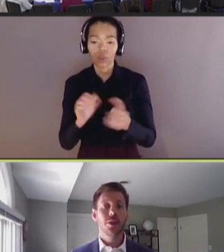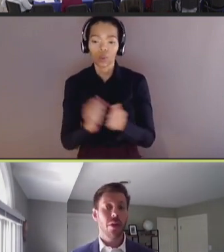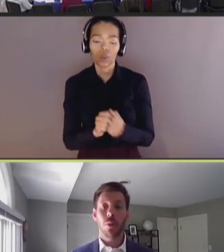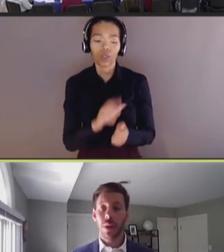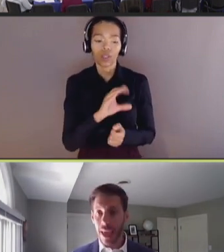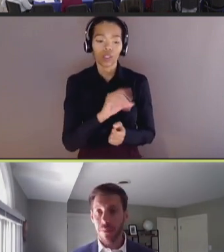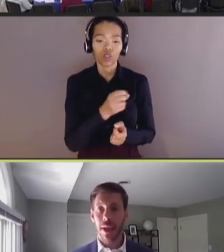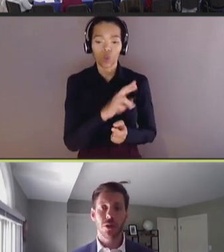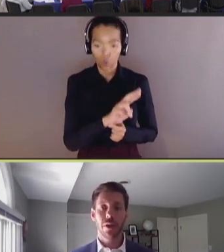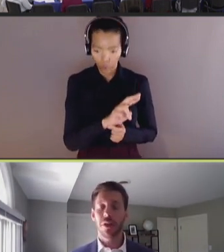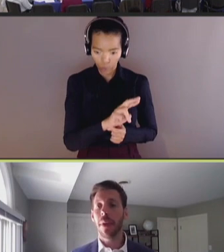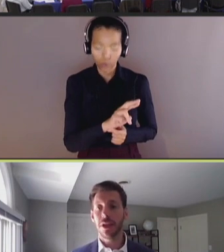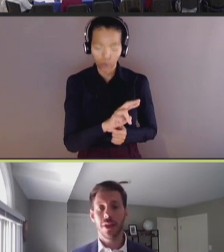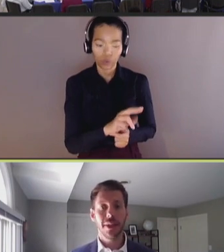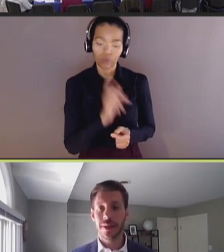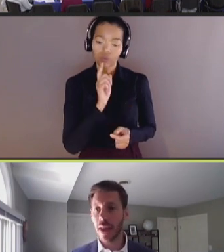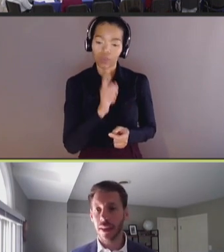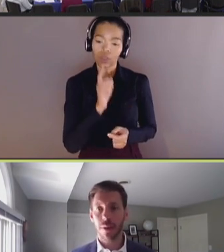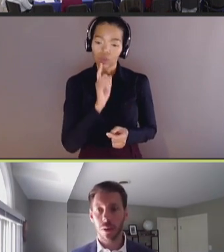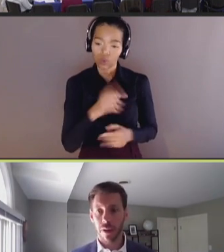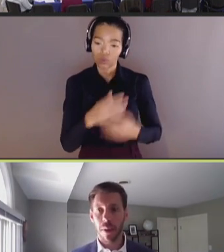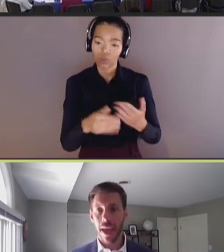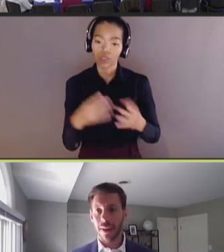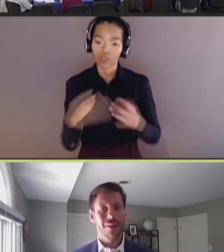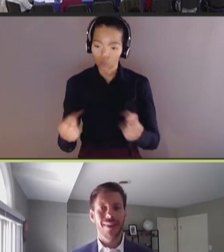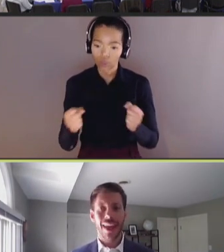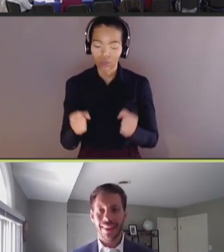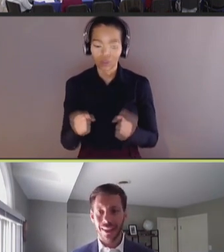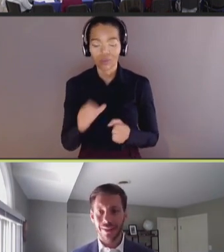so that we can make sure that the patient is not left holding the bag at the end of